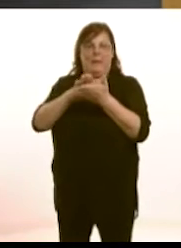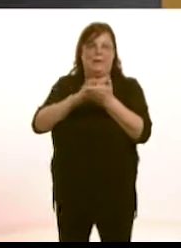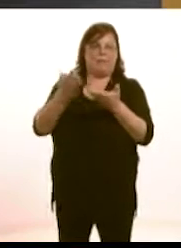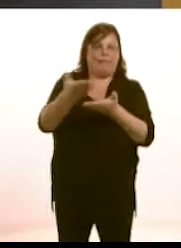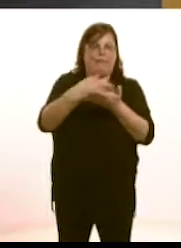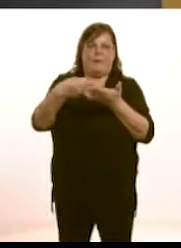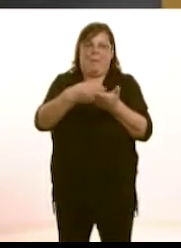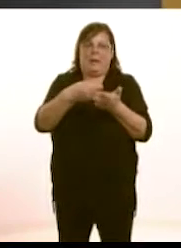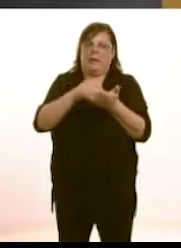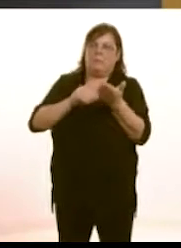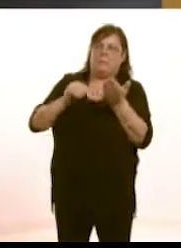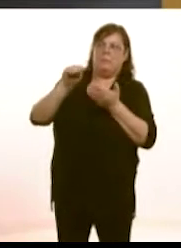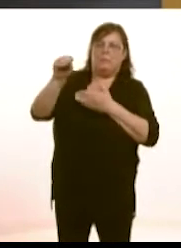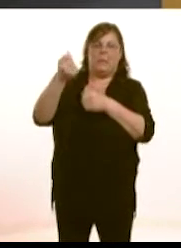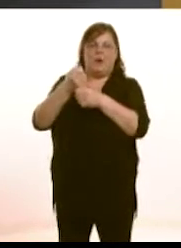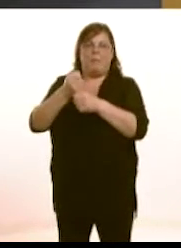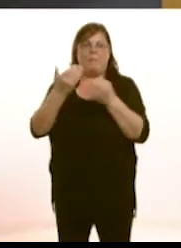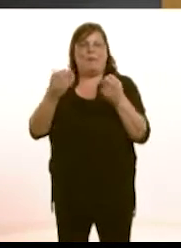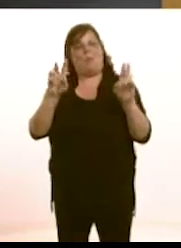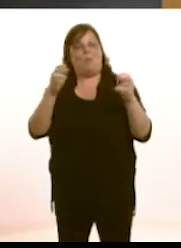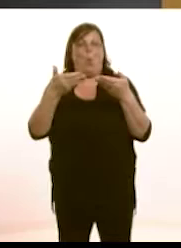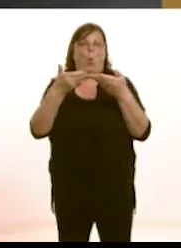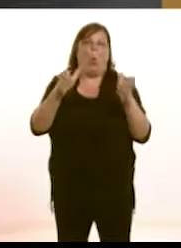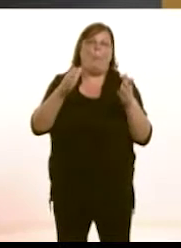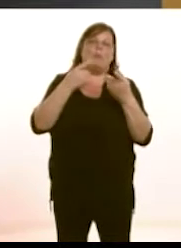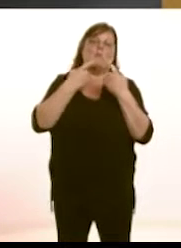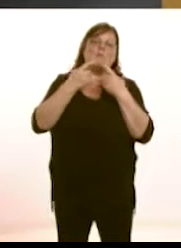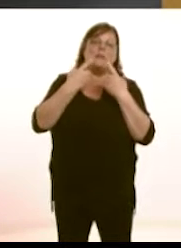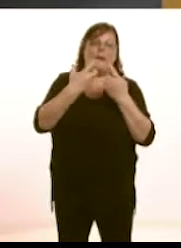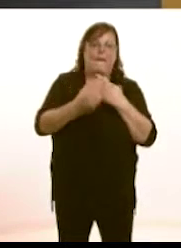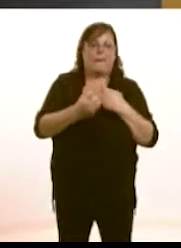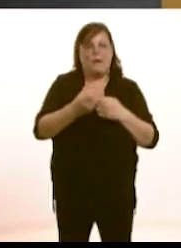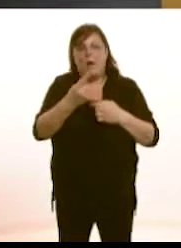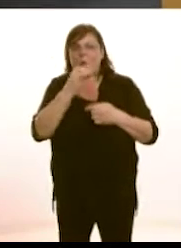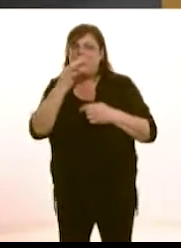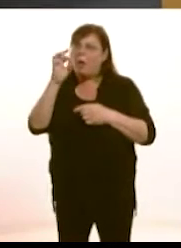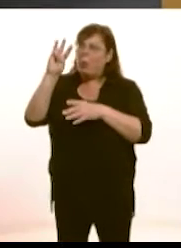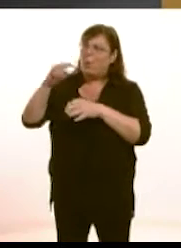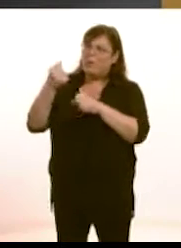but now has a policy of open data. Does the First Minister agree that the Welsh Government should support that in its own